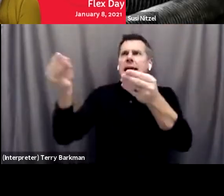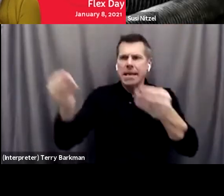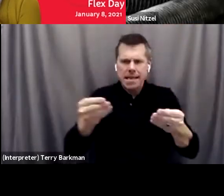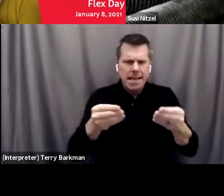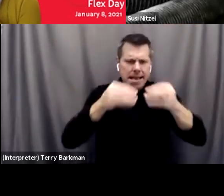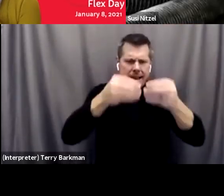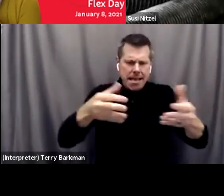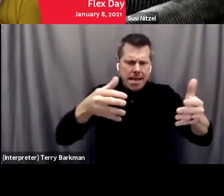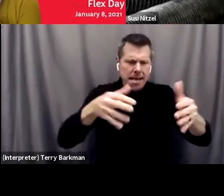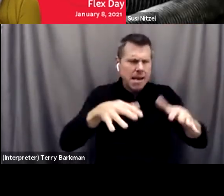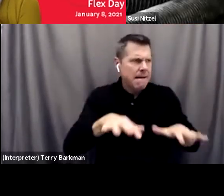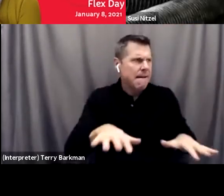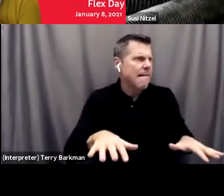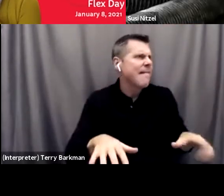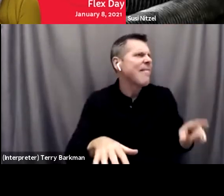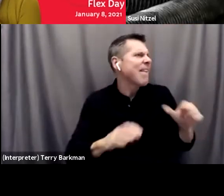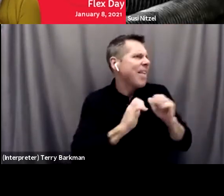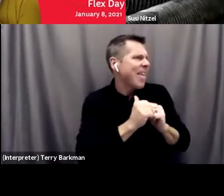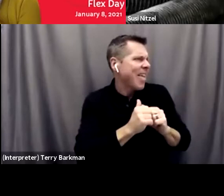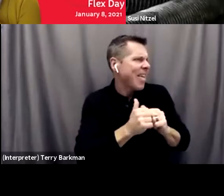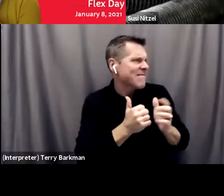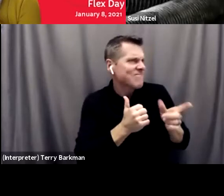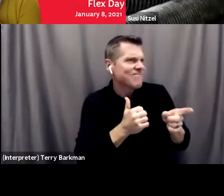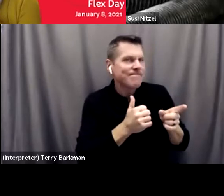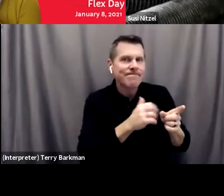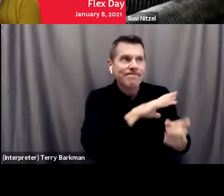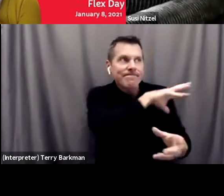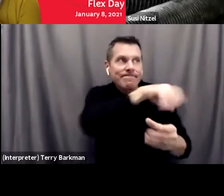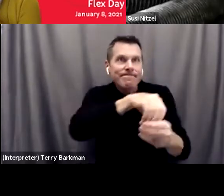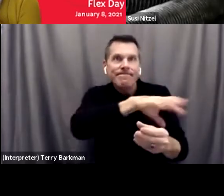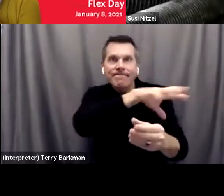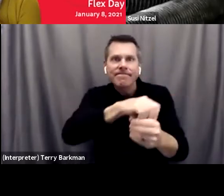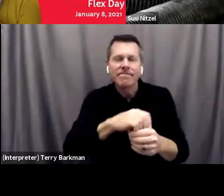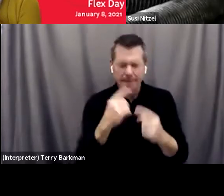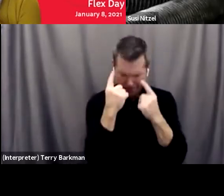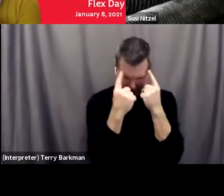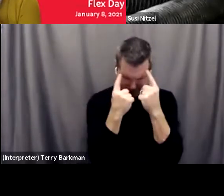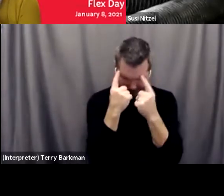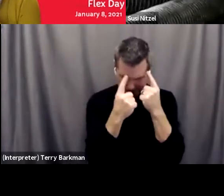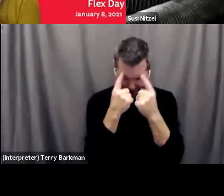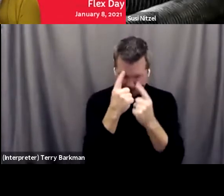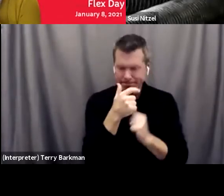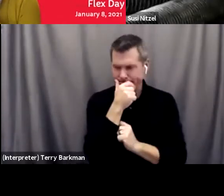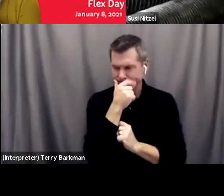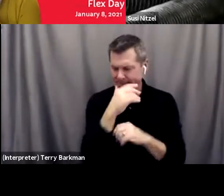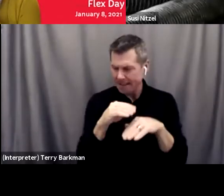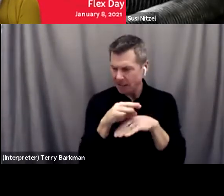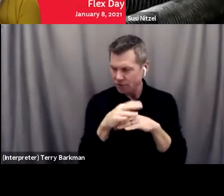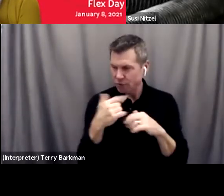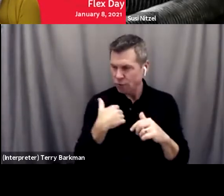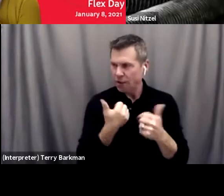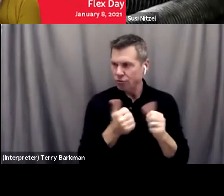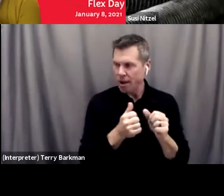with implementation, not just what we think in our head, as counselors, we move to that implementation section. And when we get